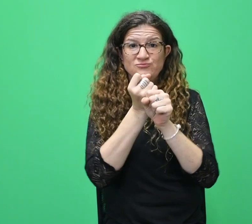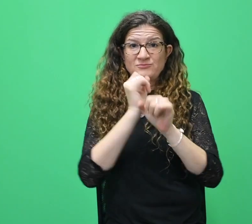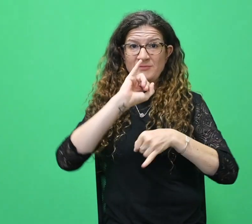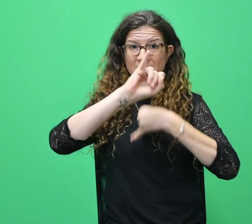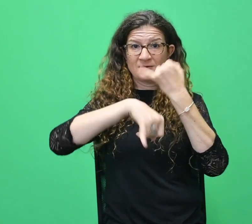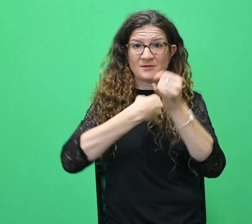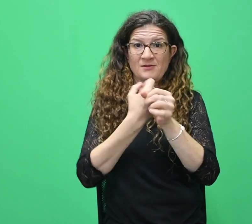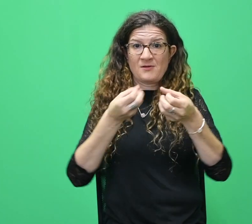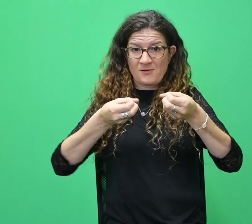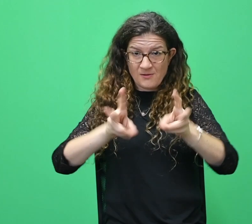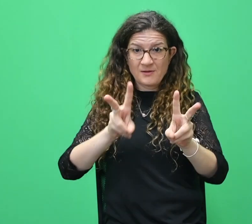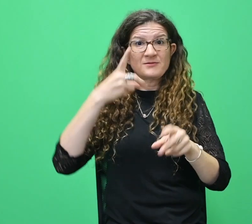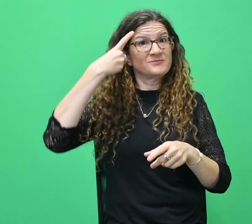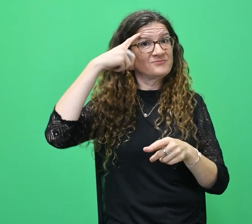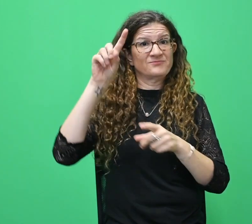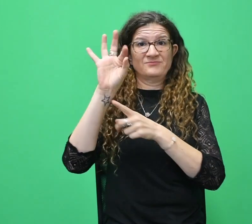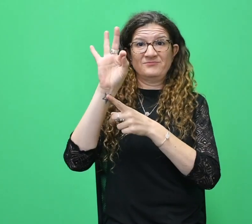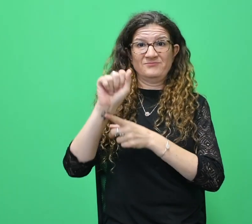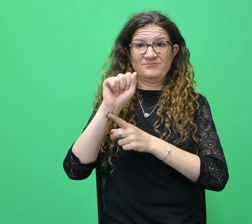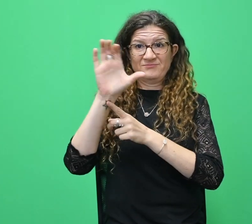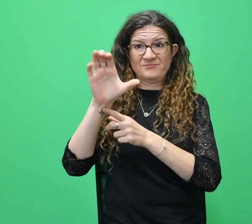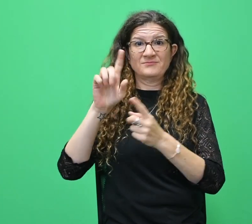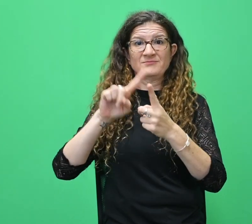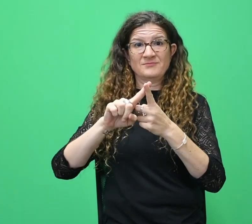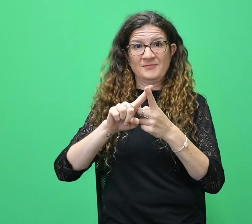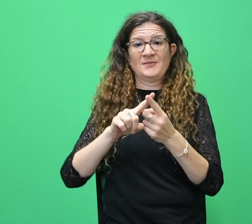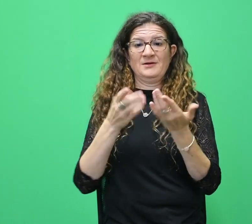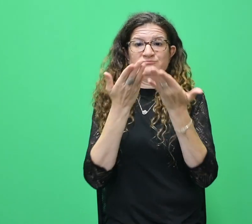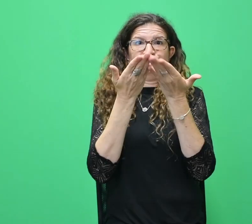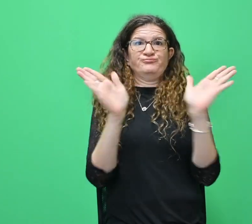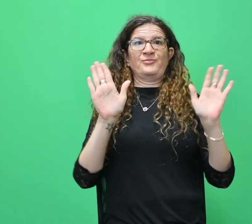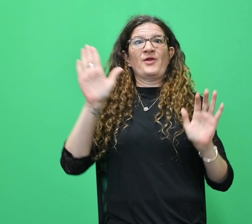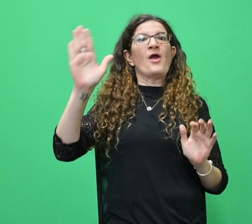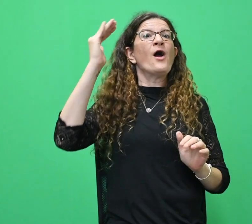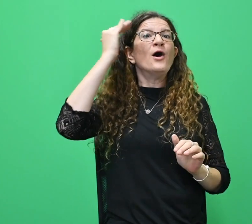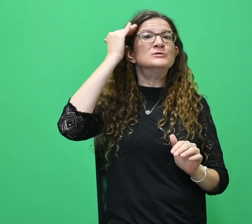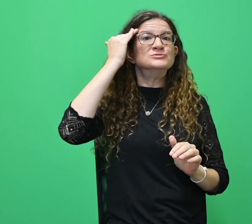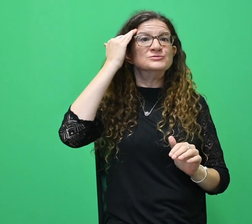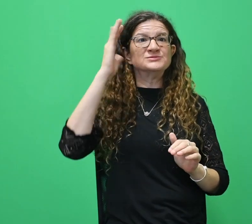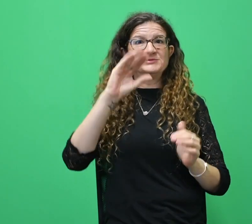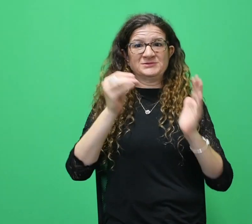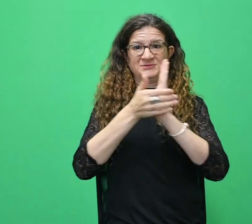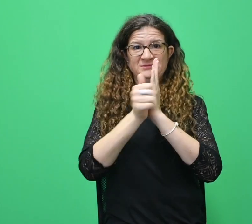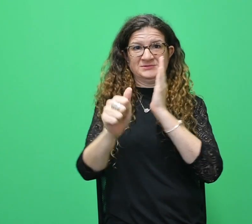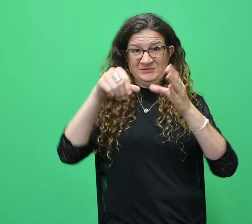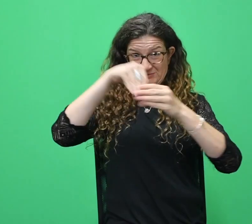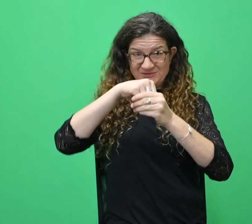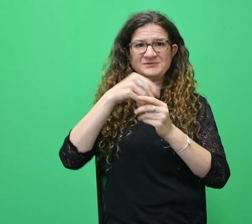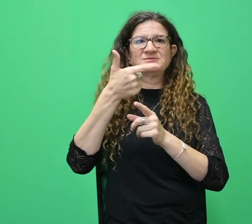to create international opportunities for faculty to broaden their knowledge and expertise